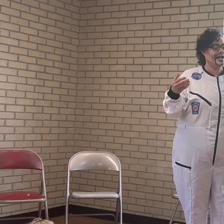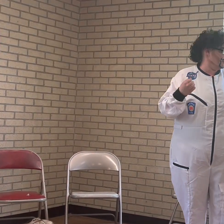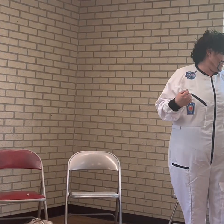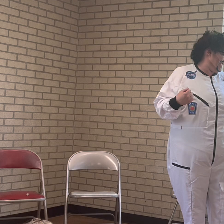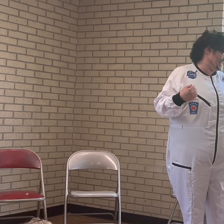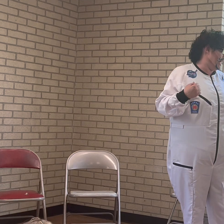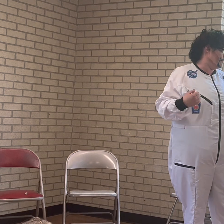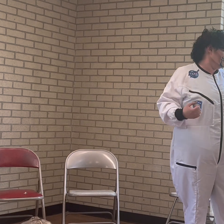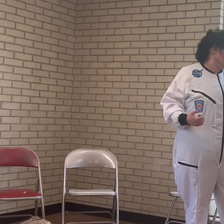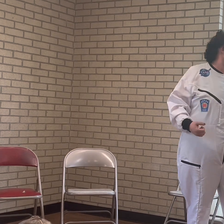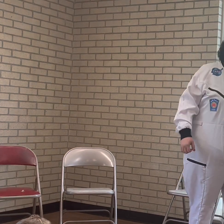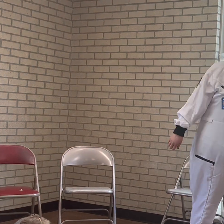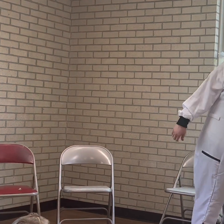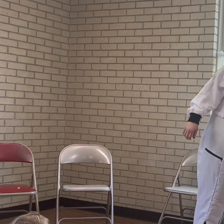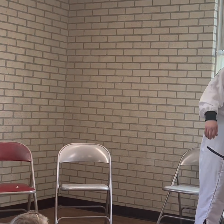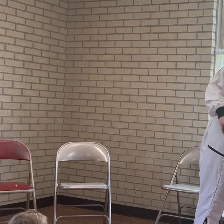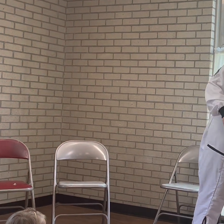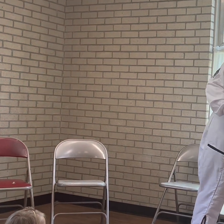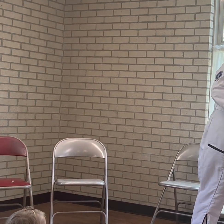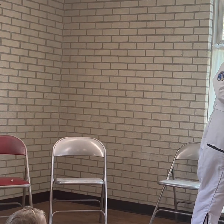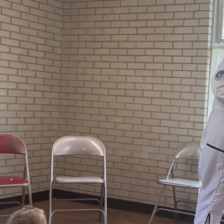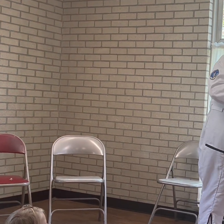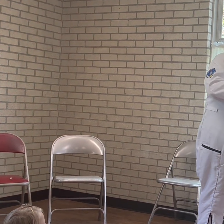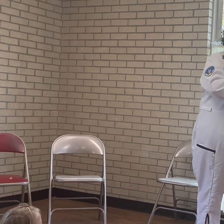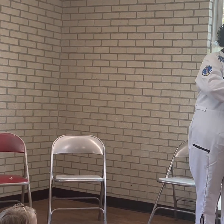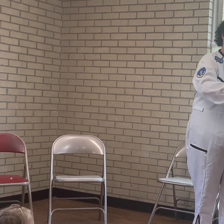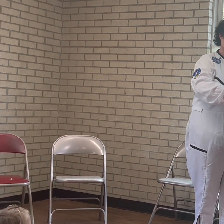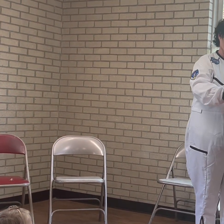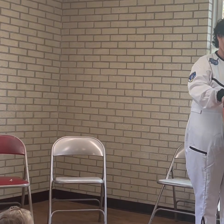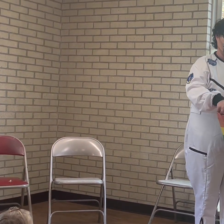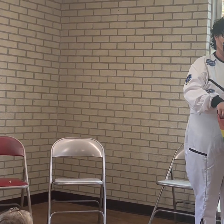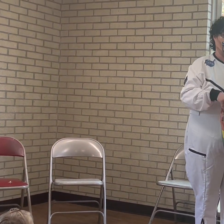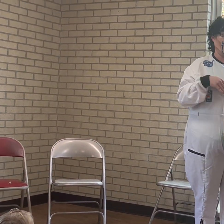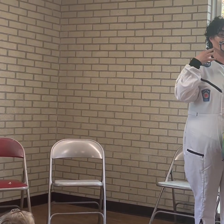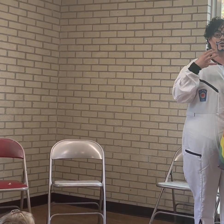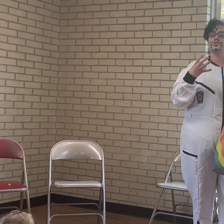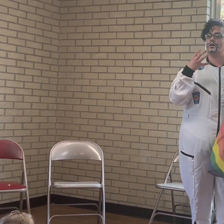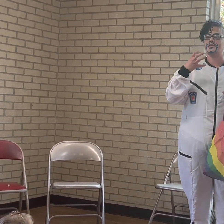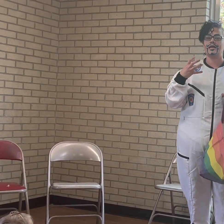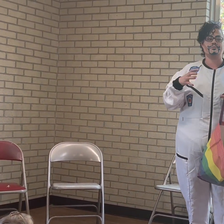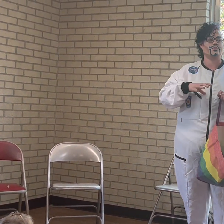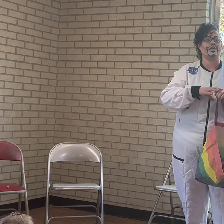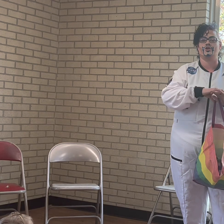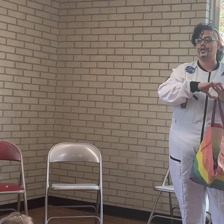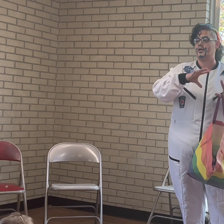Mr. Dixon: Yes I know I am! So I wanted...we have something new. I know sometimes when you're